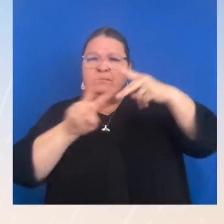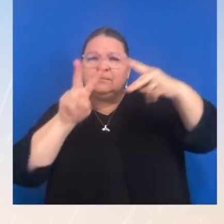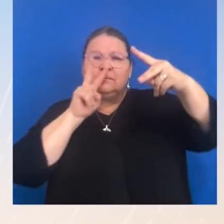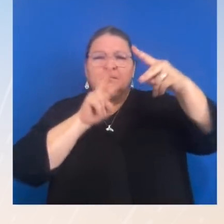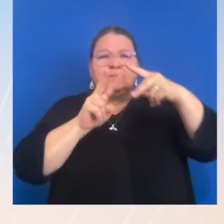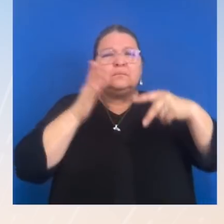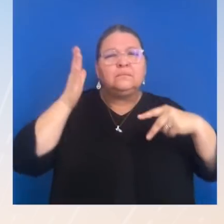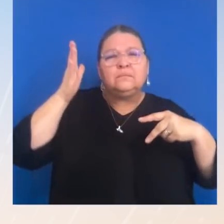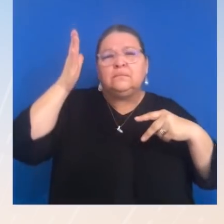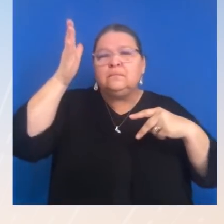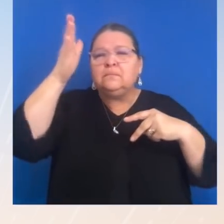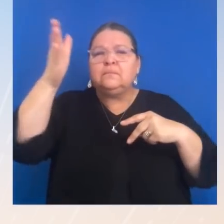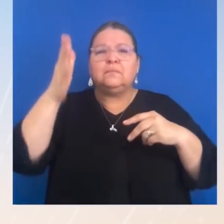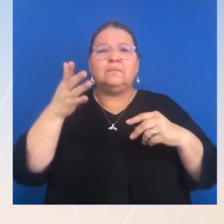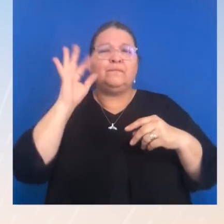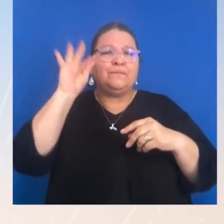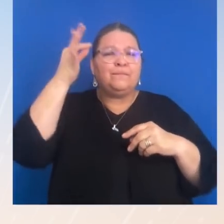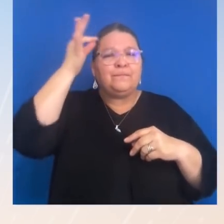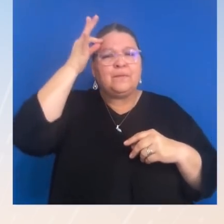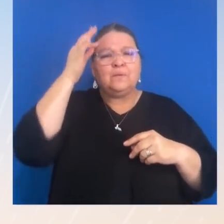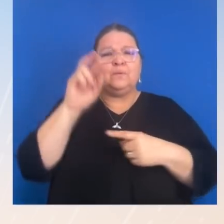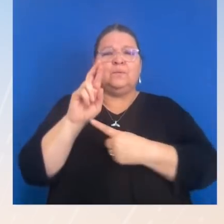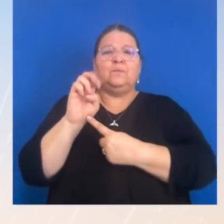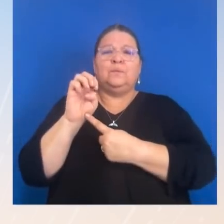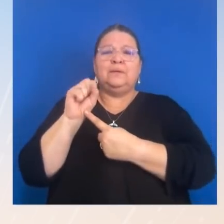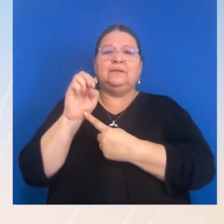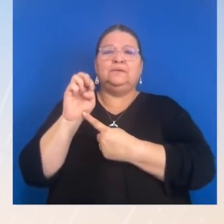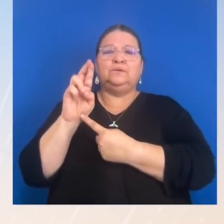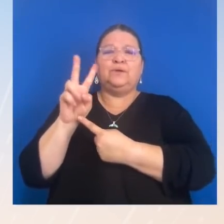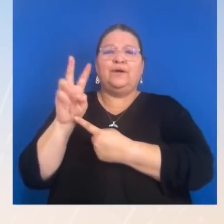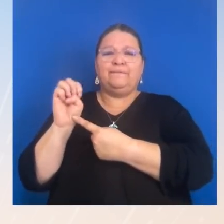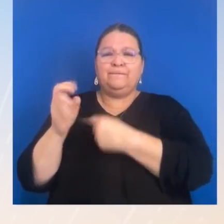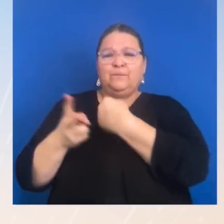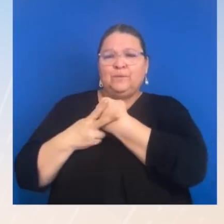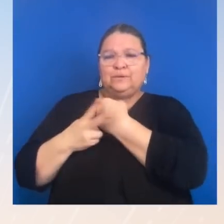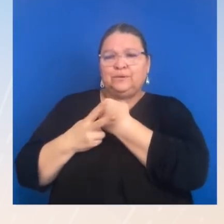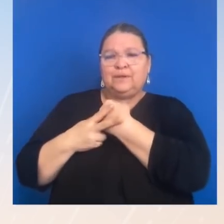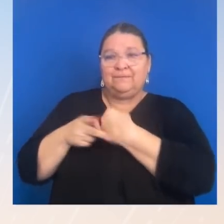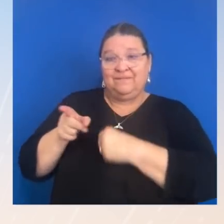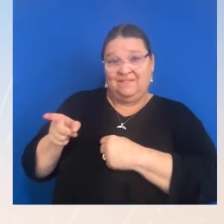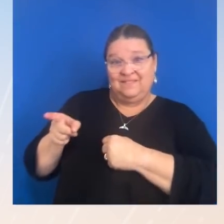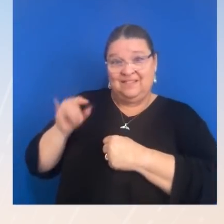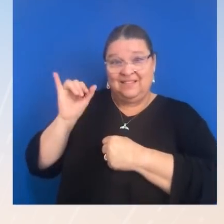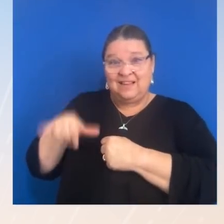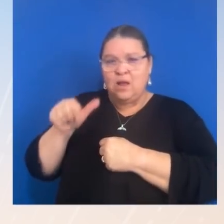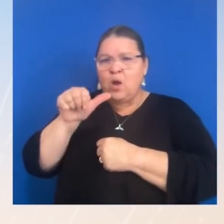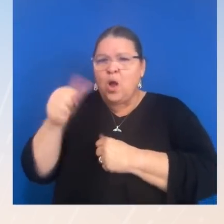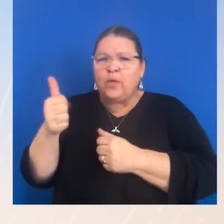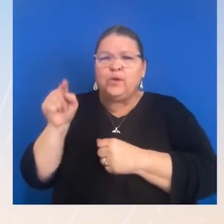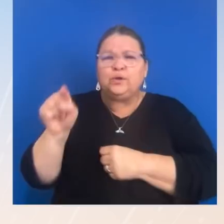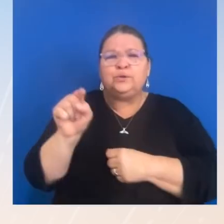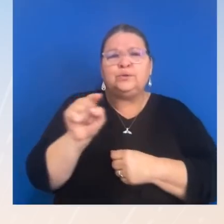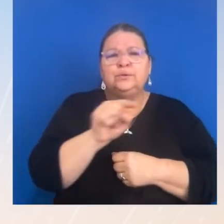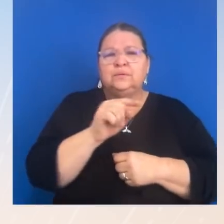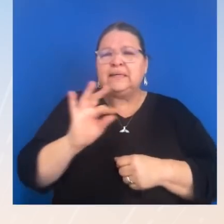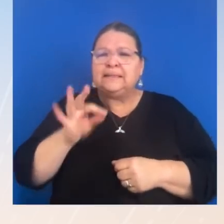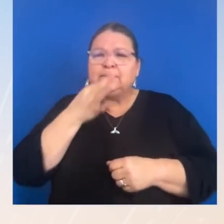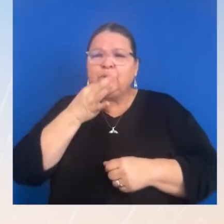about inflation moderating towards the end of the year. Obviously, they make those assessments on a regular basis. But in terms of prices going up,